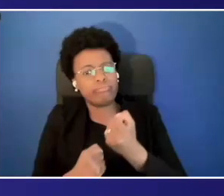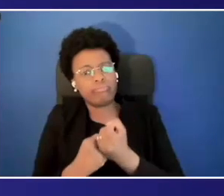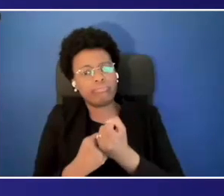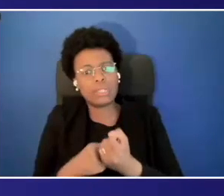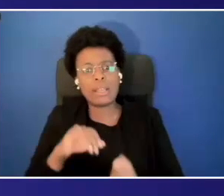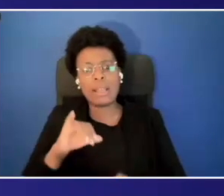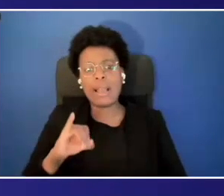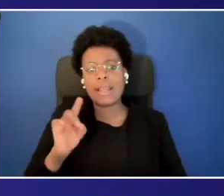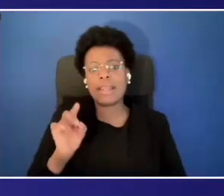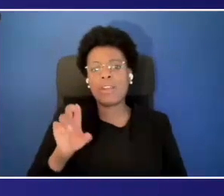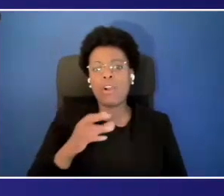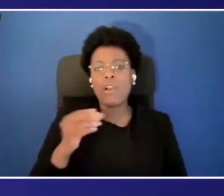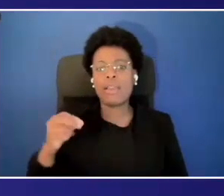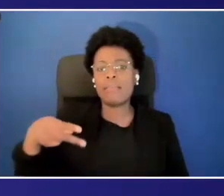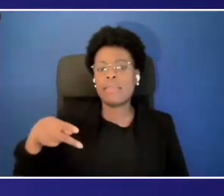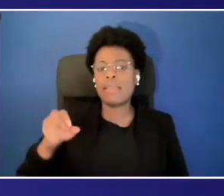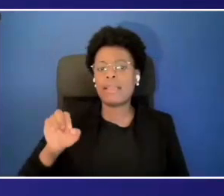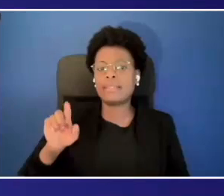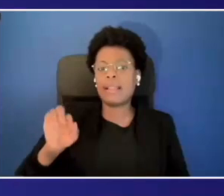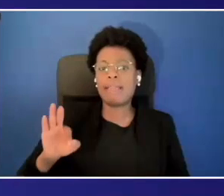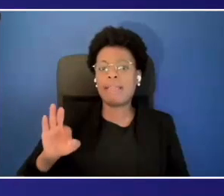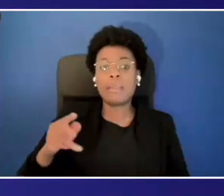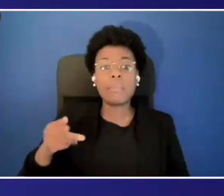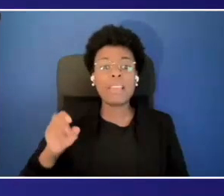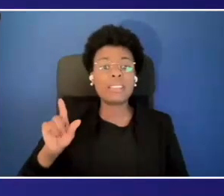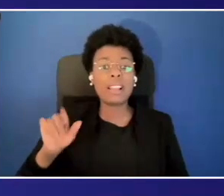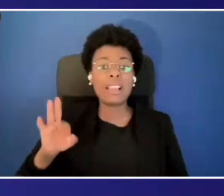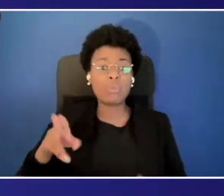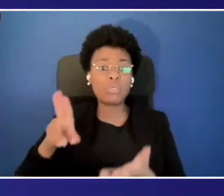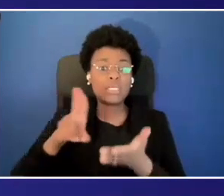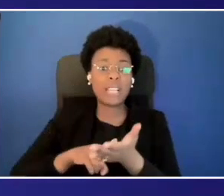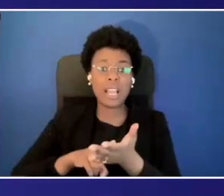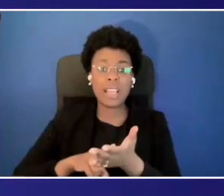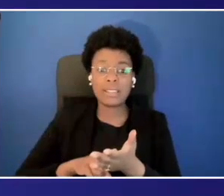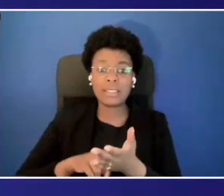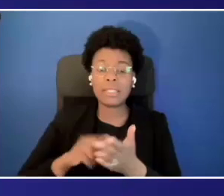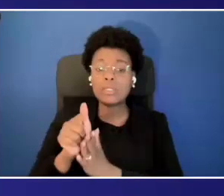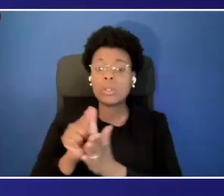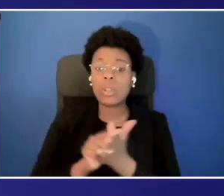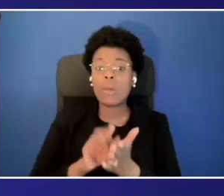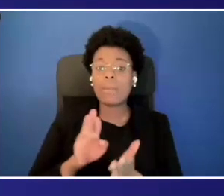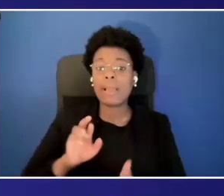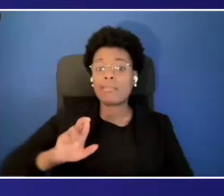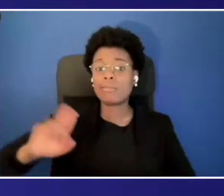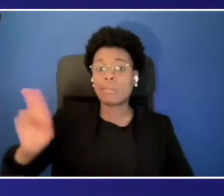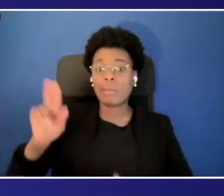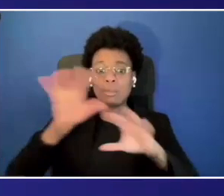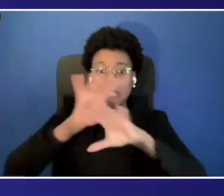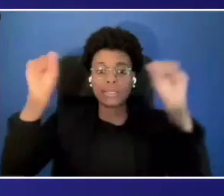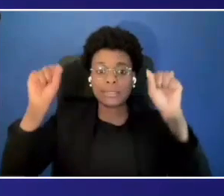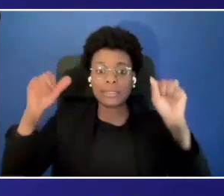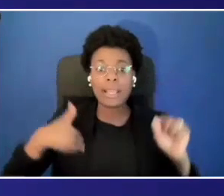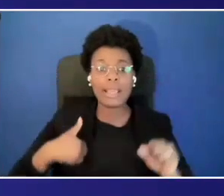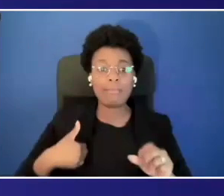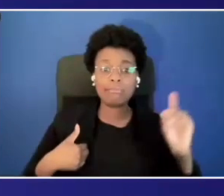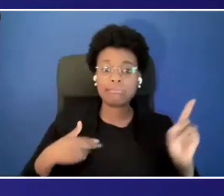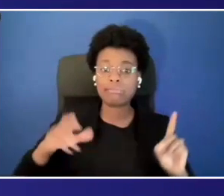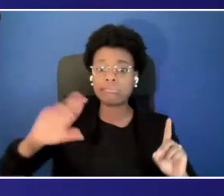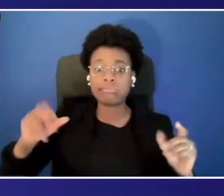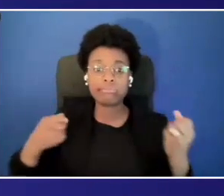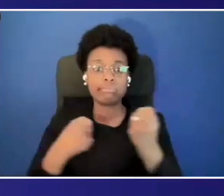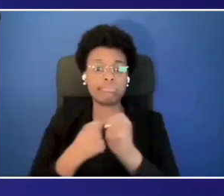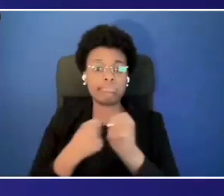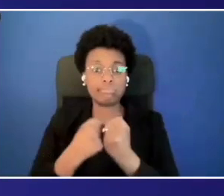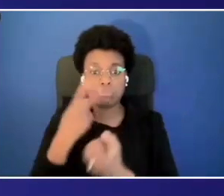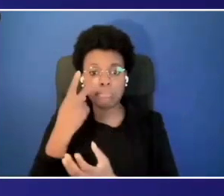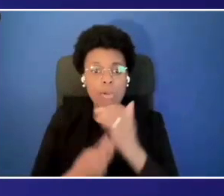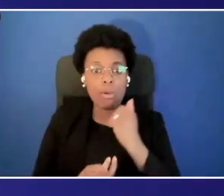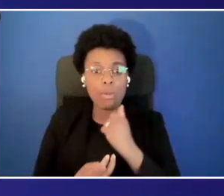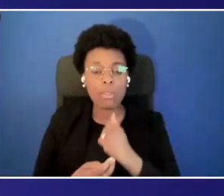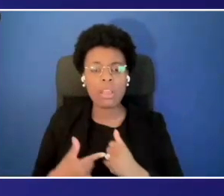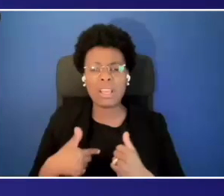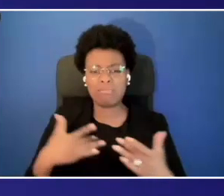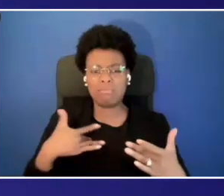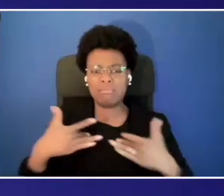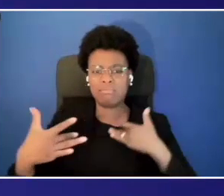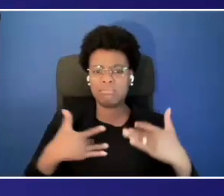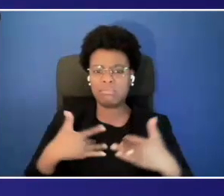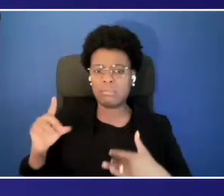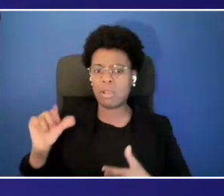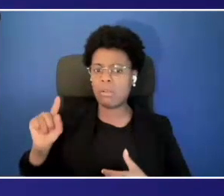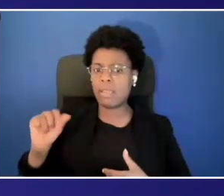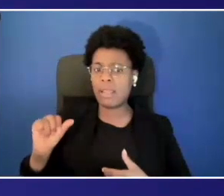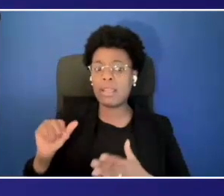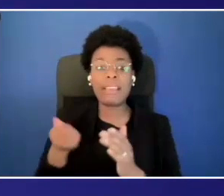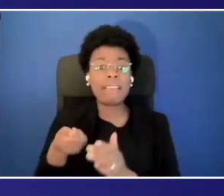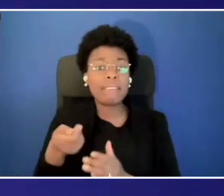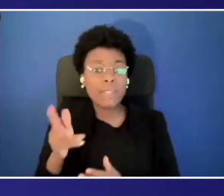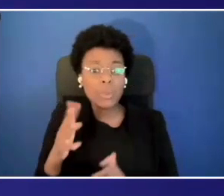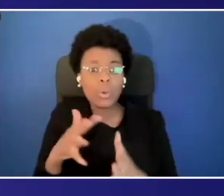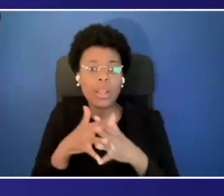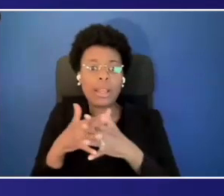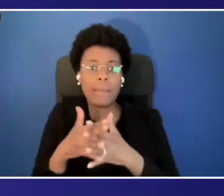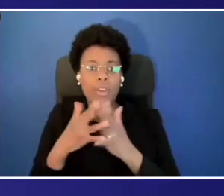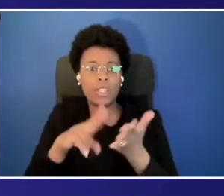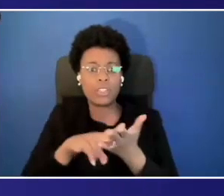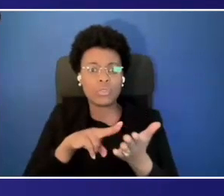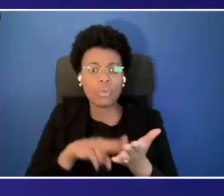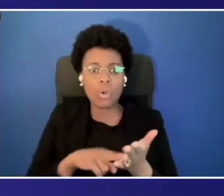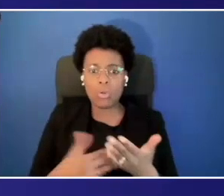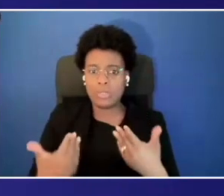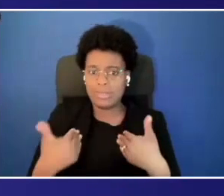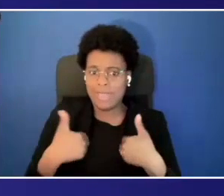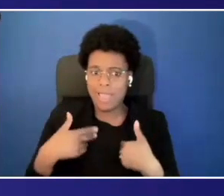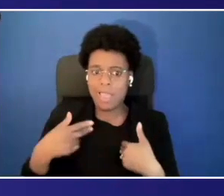PSLF was signed into law by a Republican president. And has bipartisan legislative support. I'm concerned by data that shows that very few Americans enrolled in the PSLF program have had their student loans forgiven.